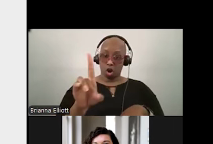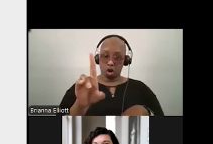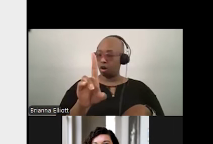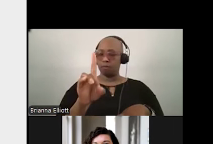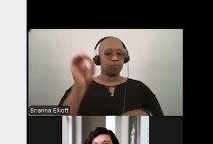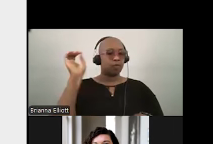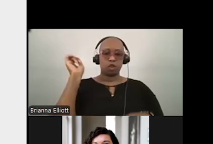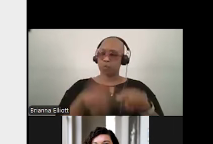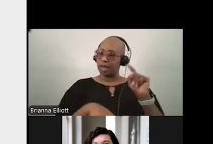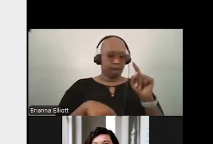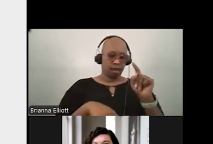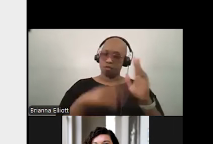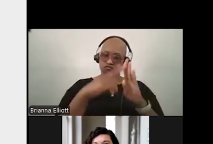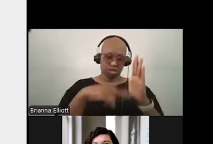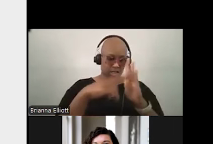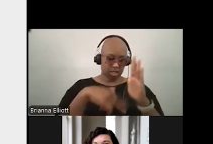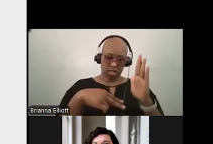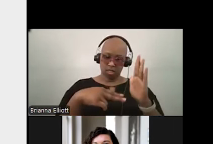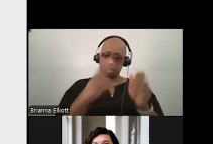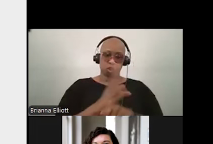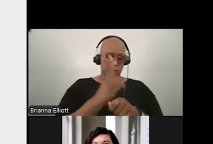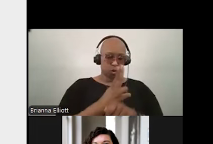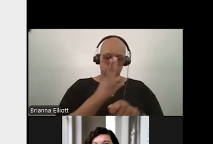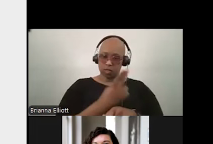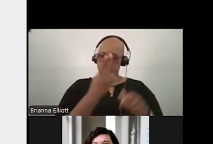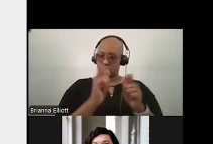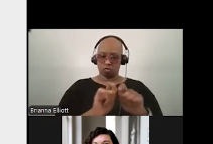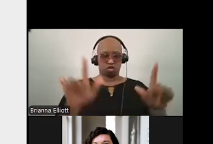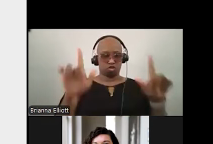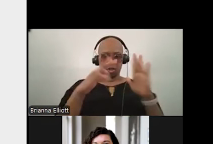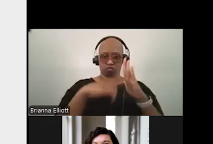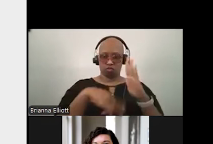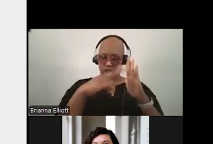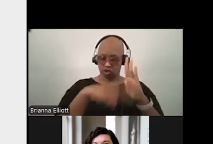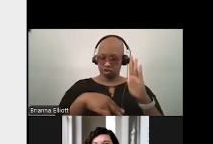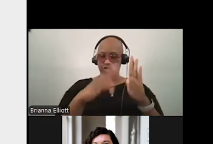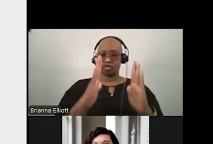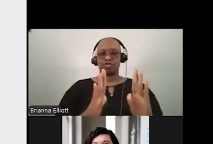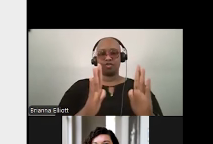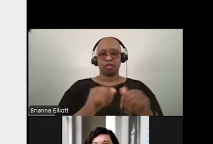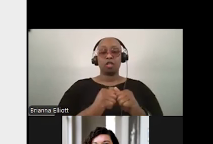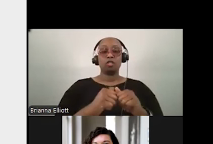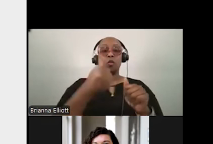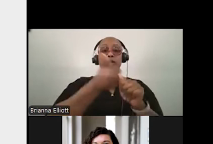incomprehensible. No accessibility at all. So each format handles accessibility differently, but the